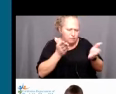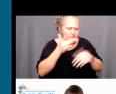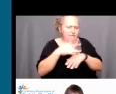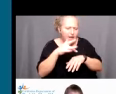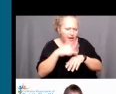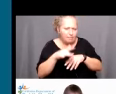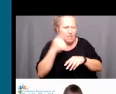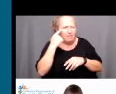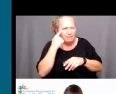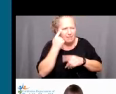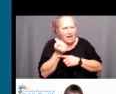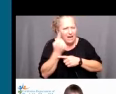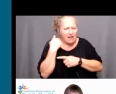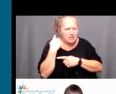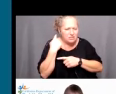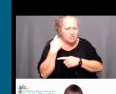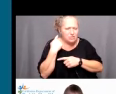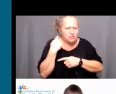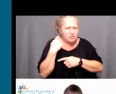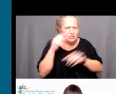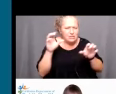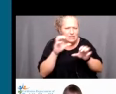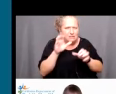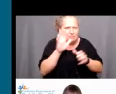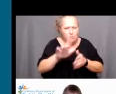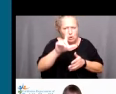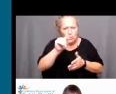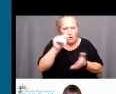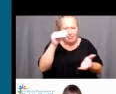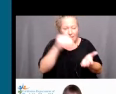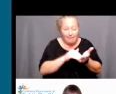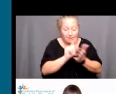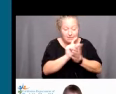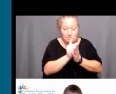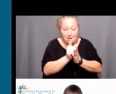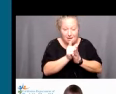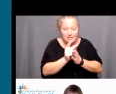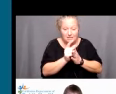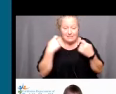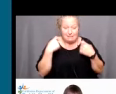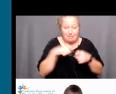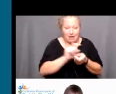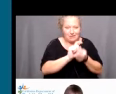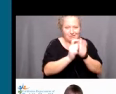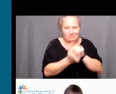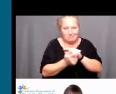I think last year we did about 20,000 minutes of Spanish to English interpretation,